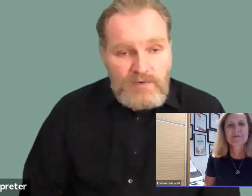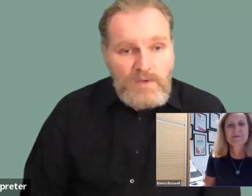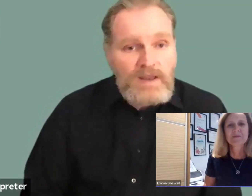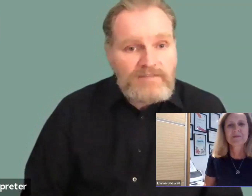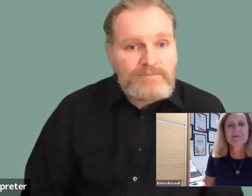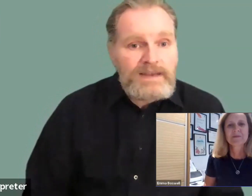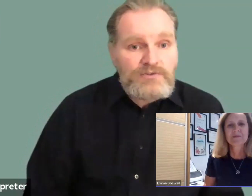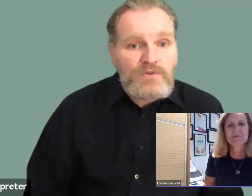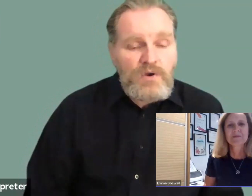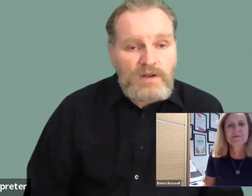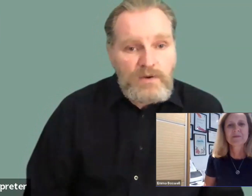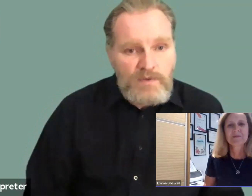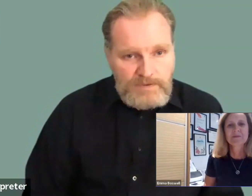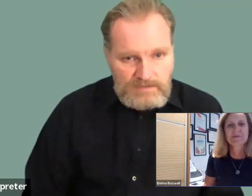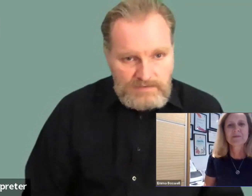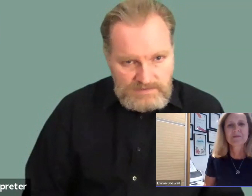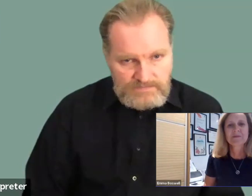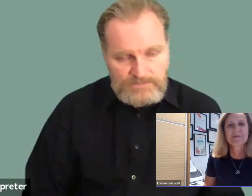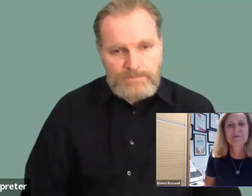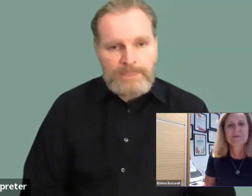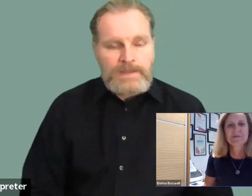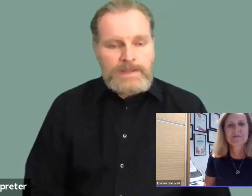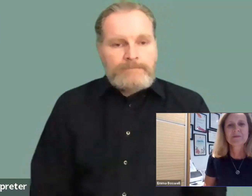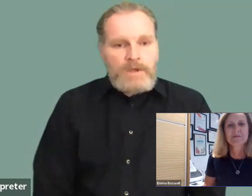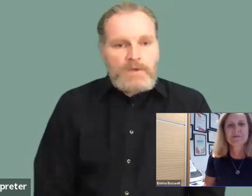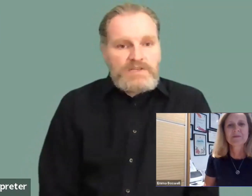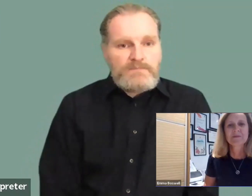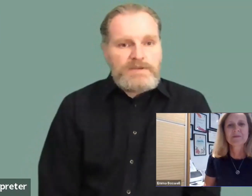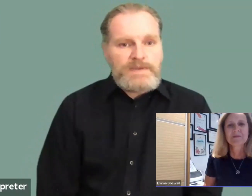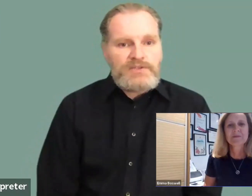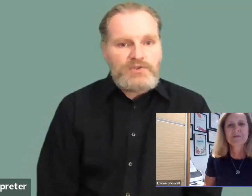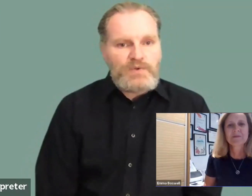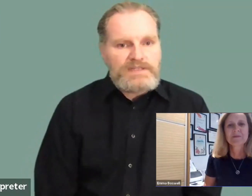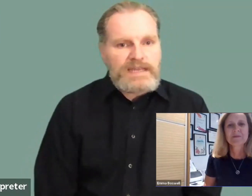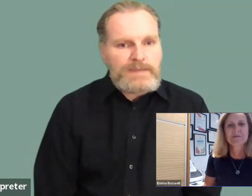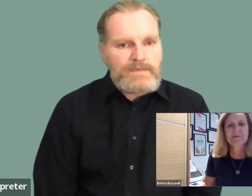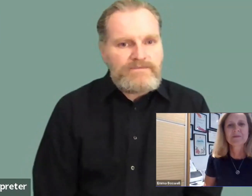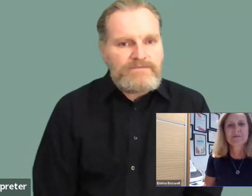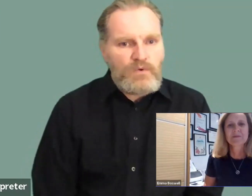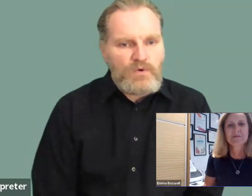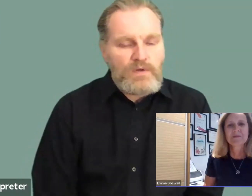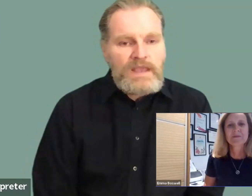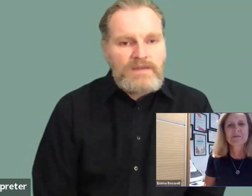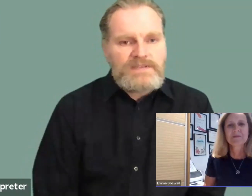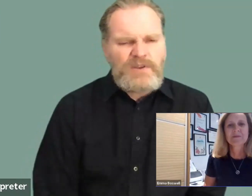hearing will have bilateral cochlear implants. Okay, so that brings me to type 4. And this has